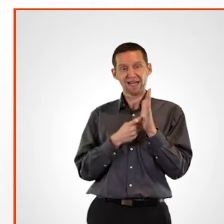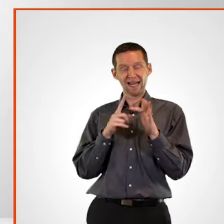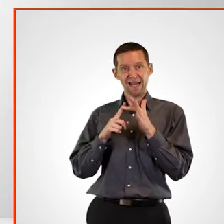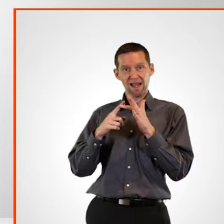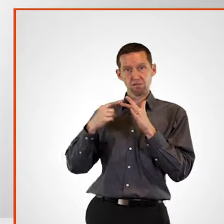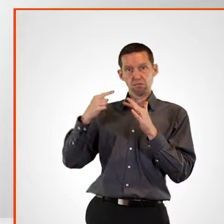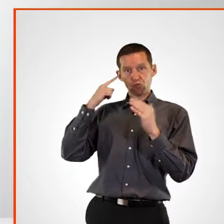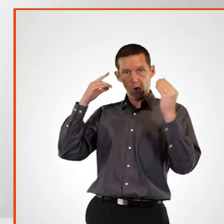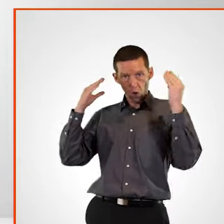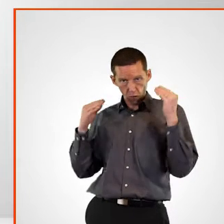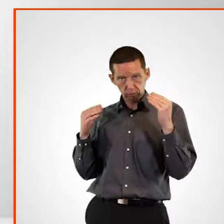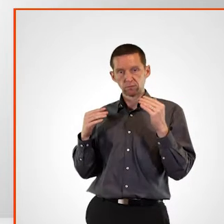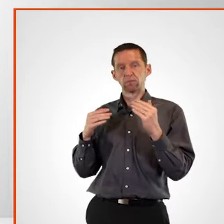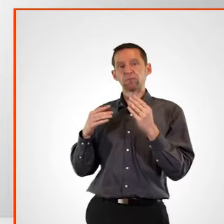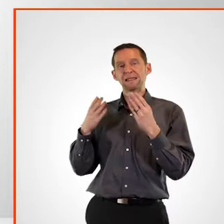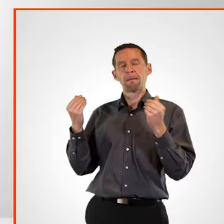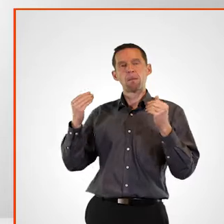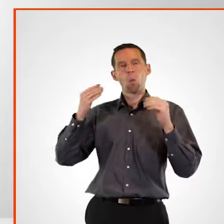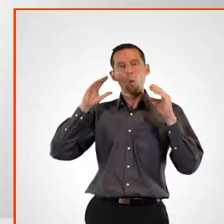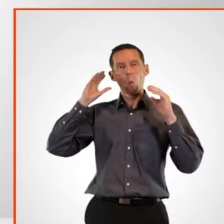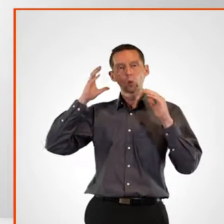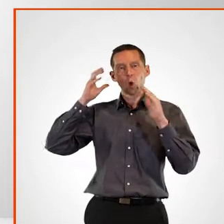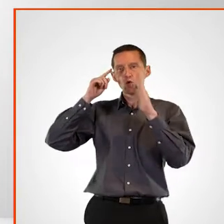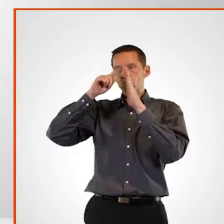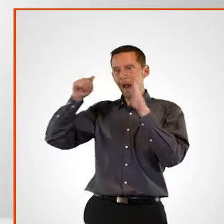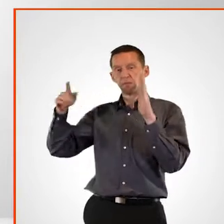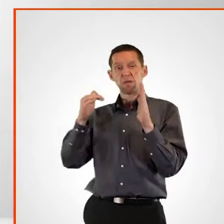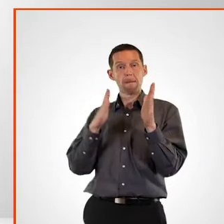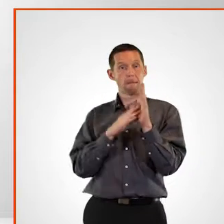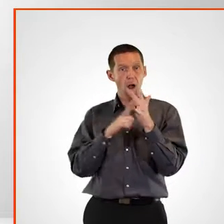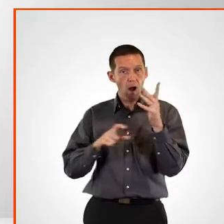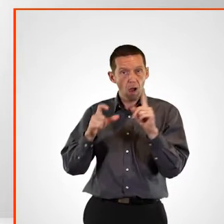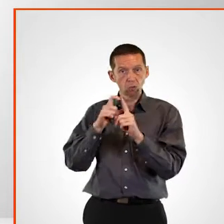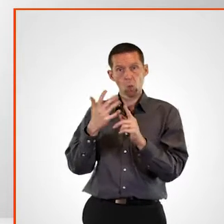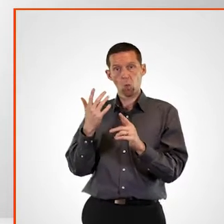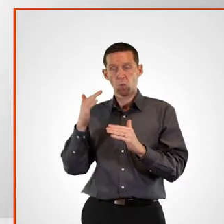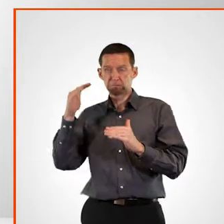and children with sloping audiograms who have... mild or near normal hearing,